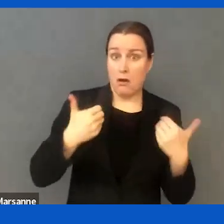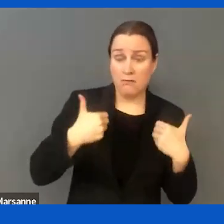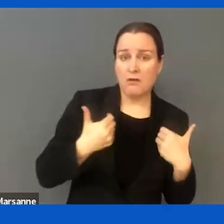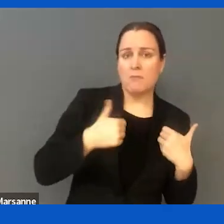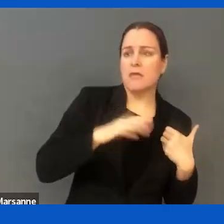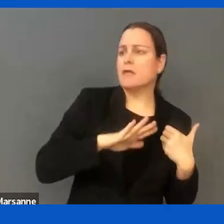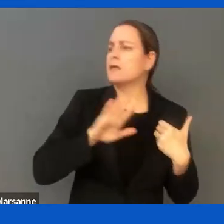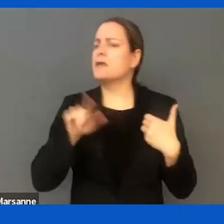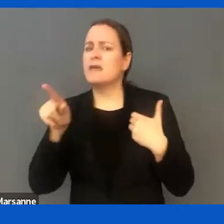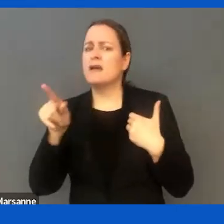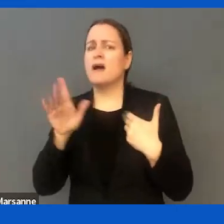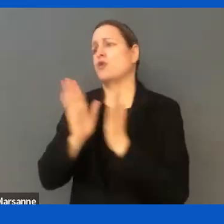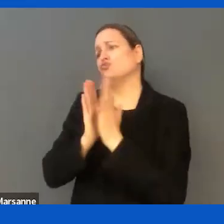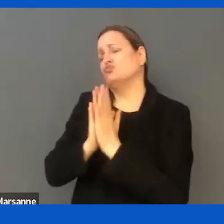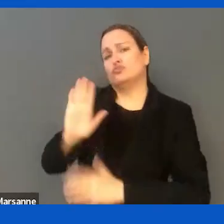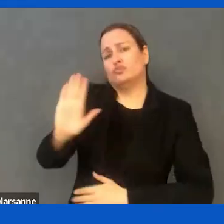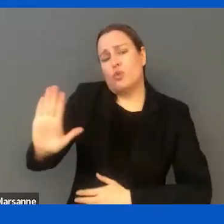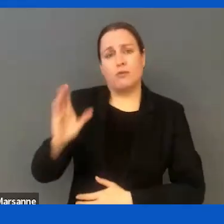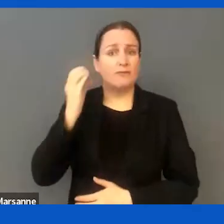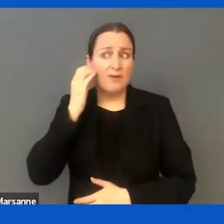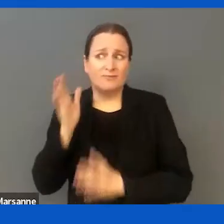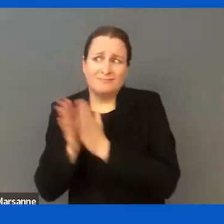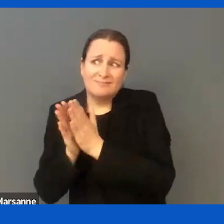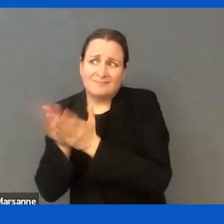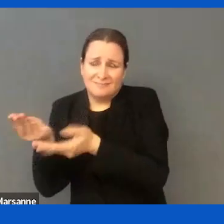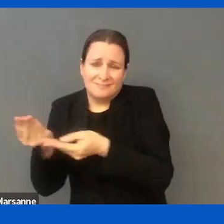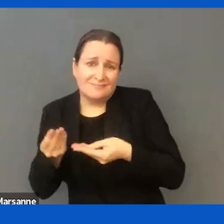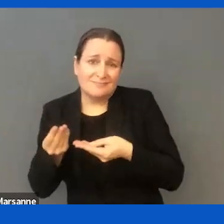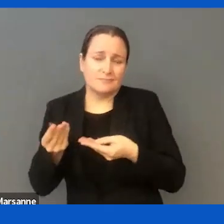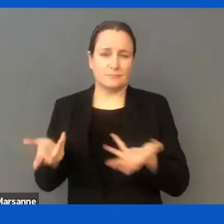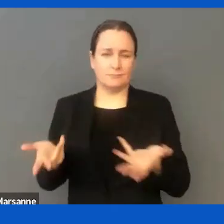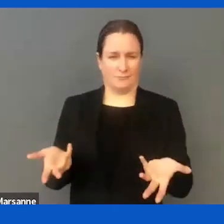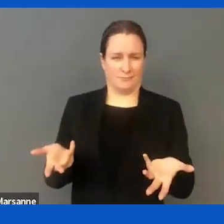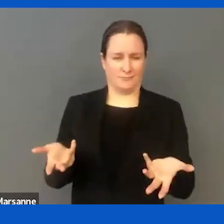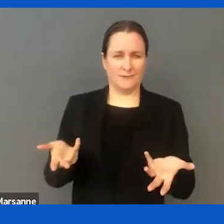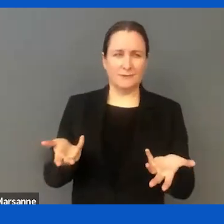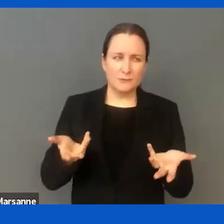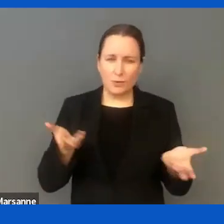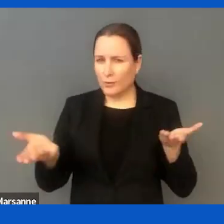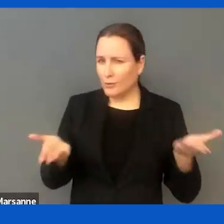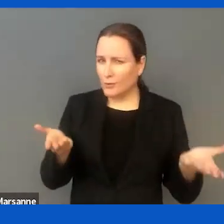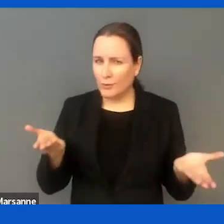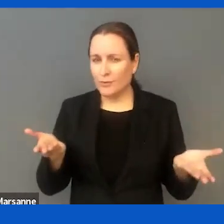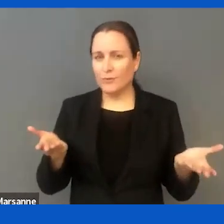if the widgets are available, if they can get the same functionality which is there in the browser